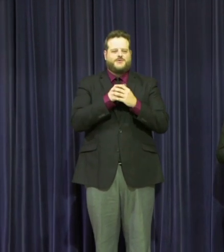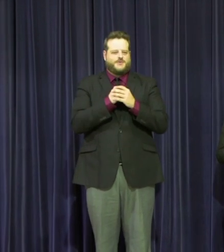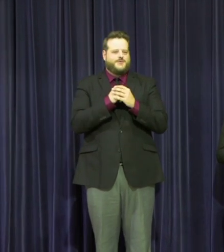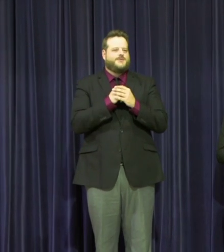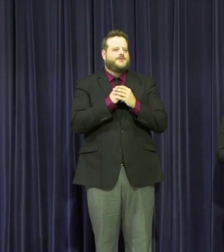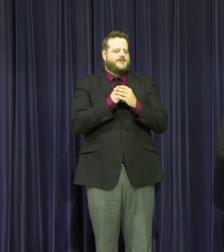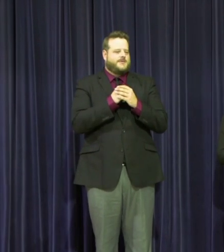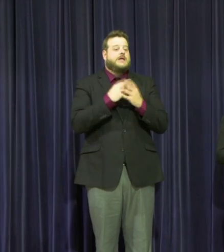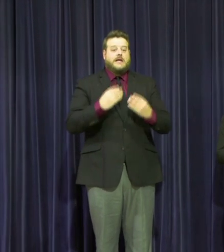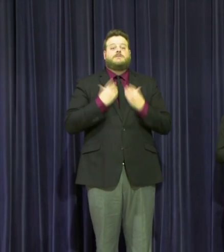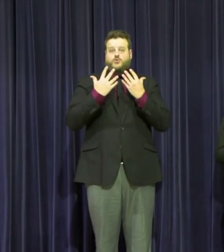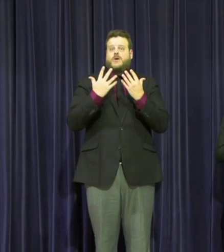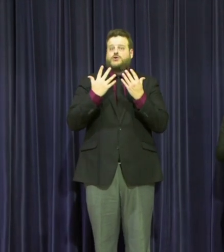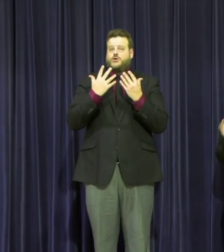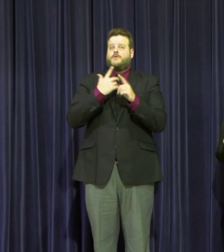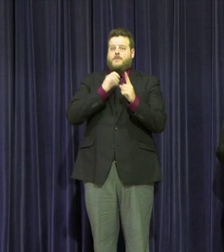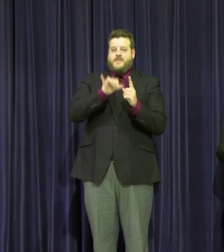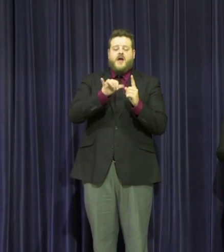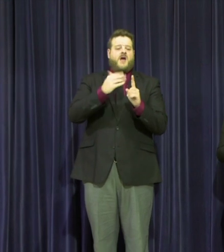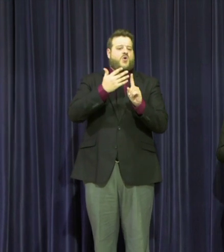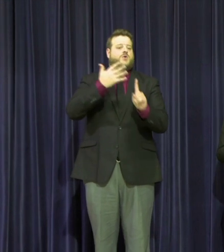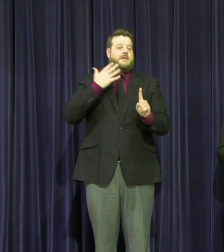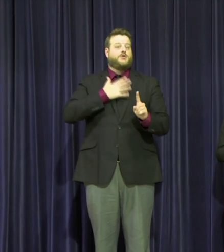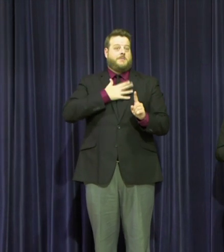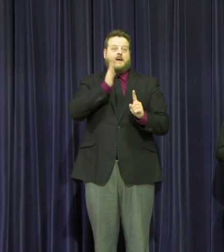The inspiration for that goes back to my mom.